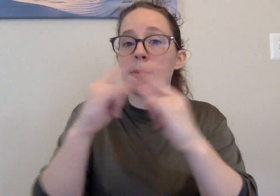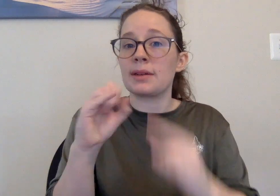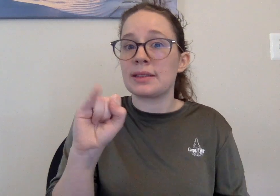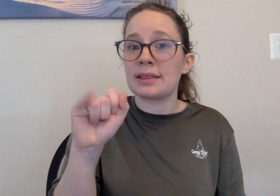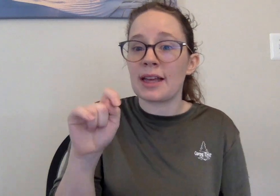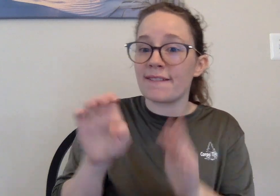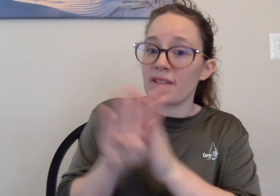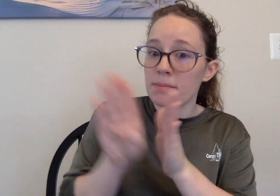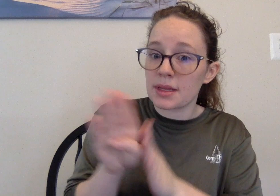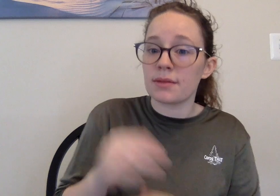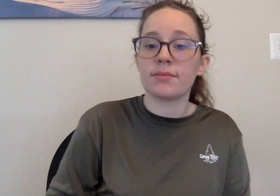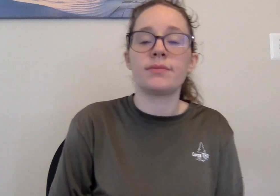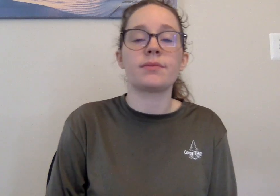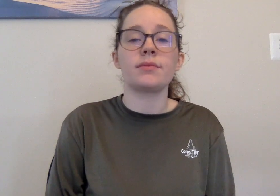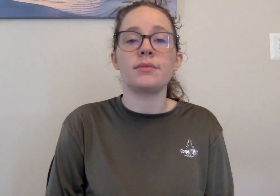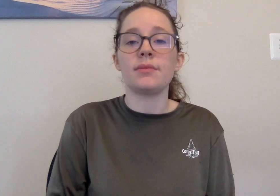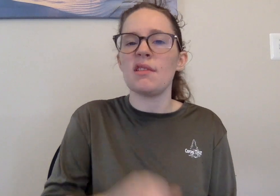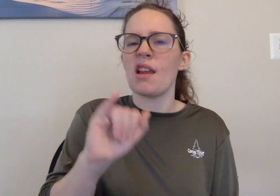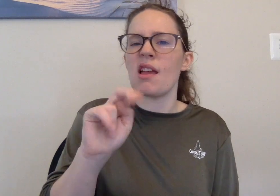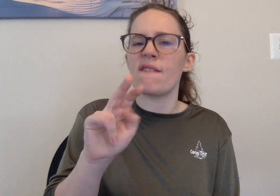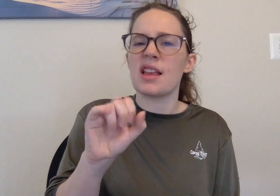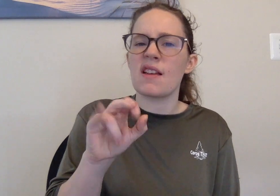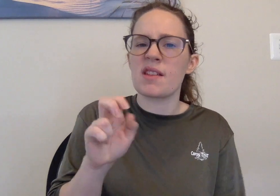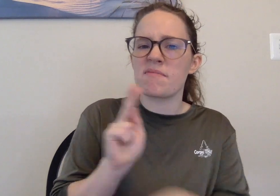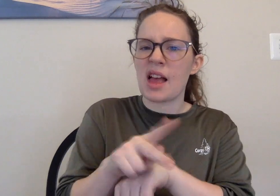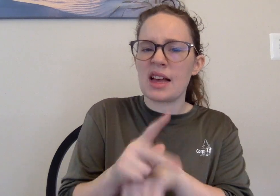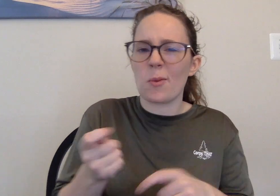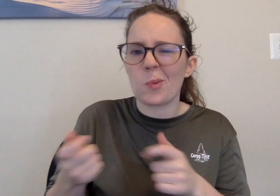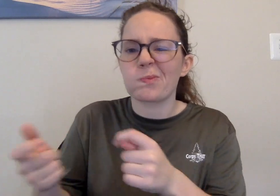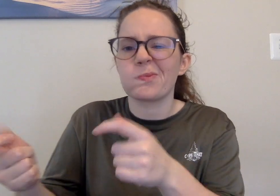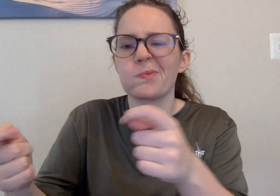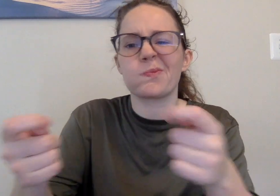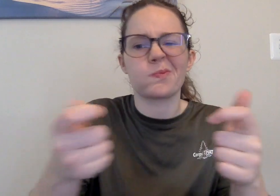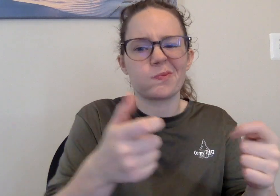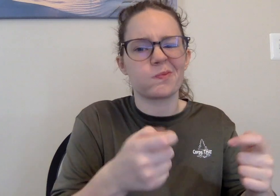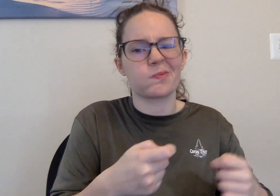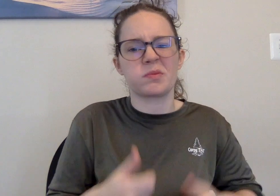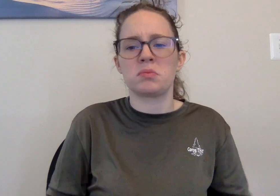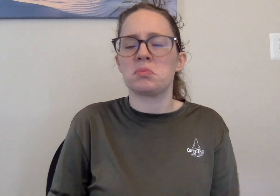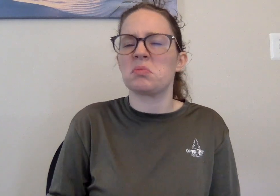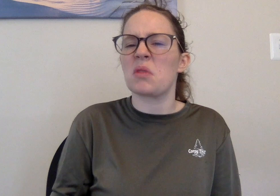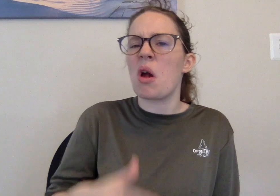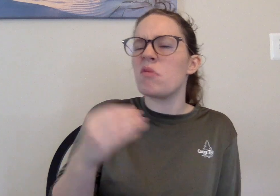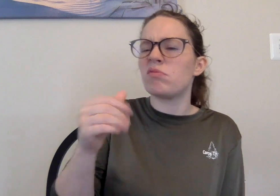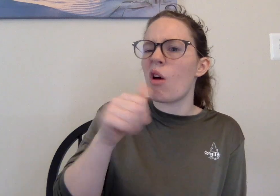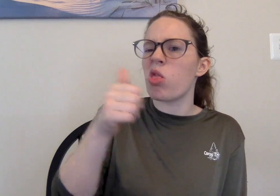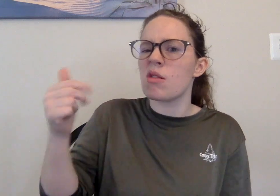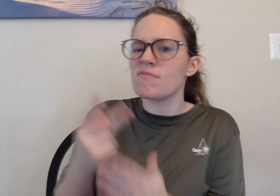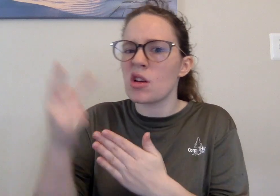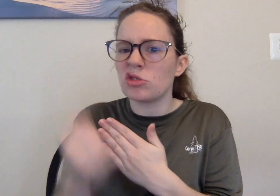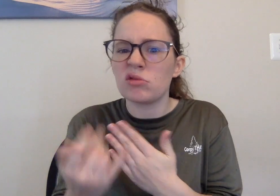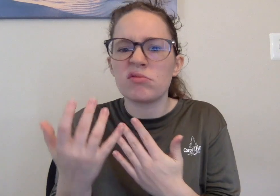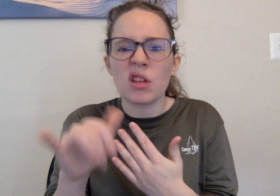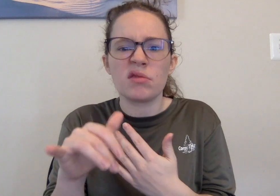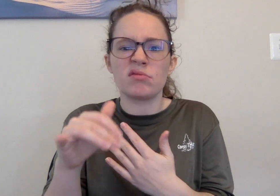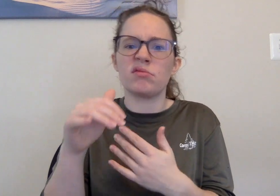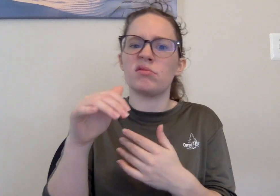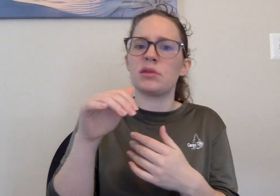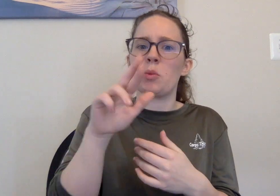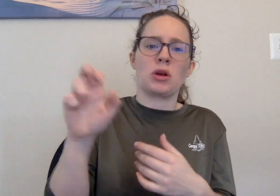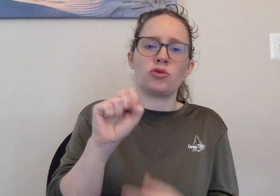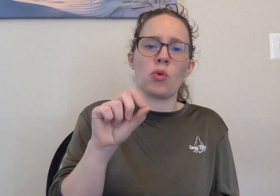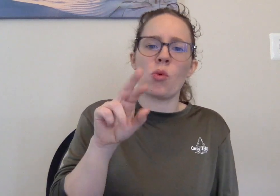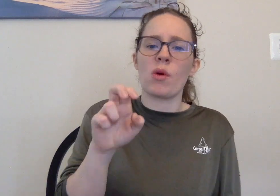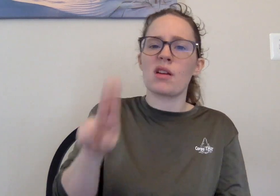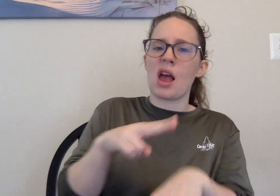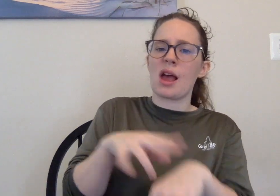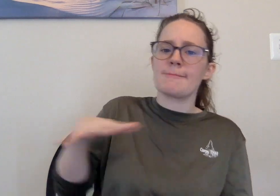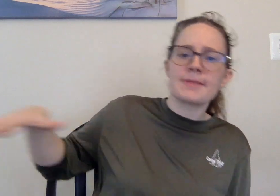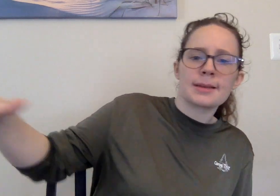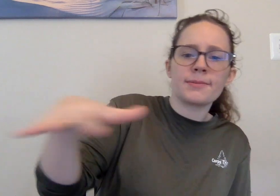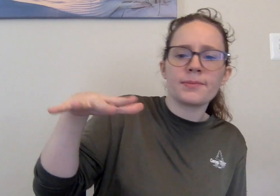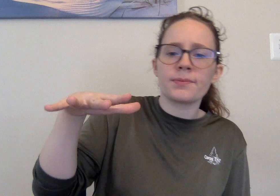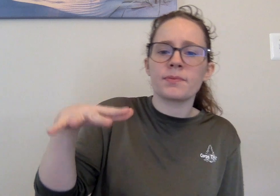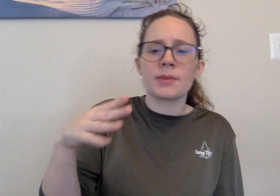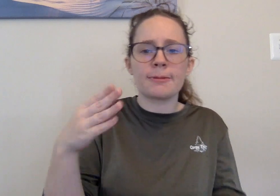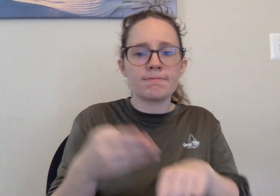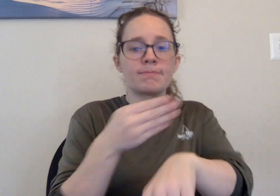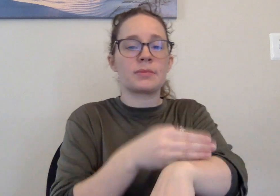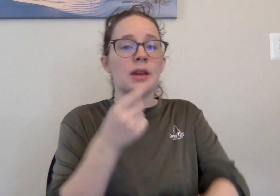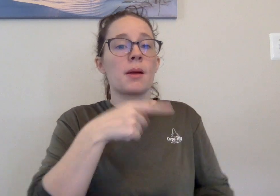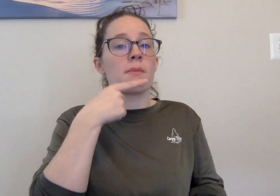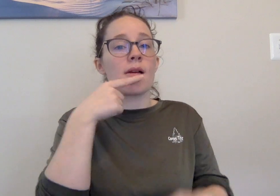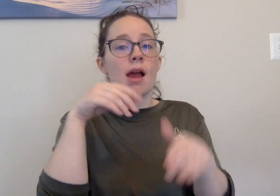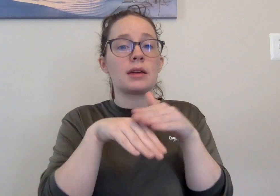invasive species removal and other projects that restore natural habitats and improve public access to outdoor recreation